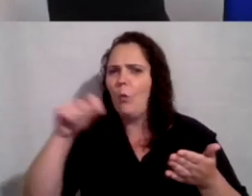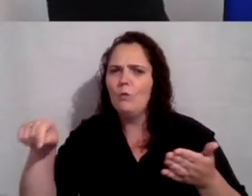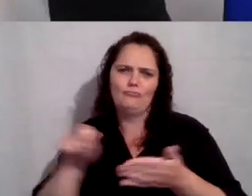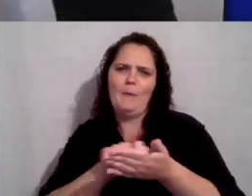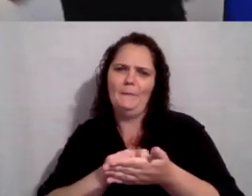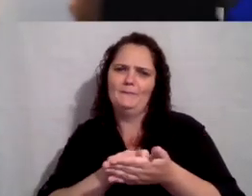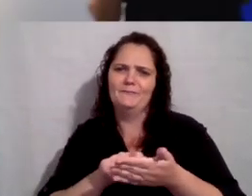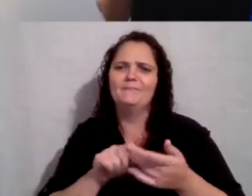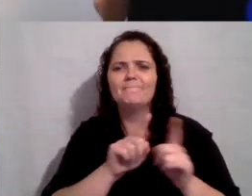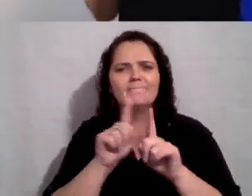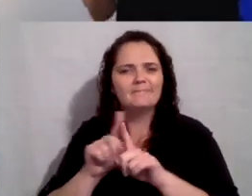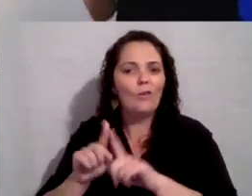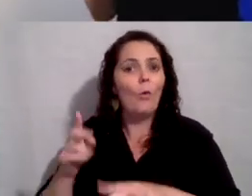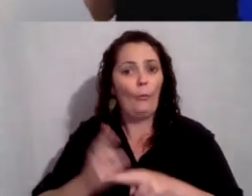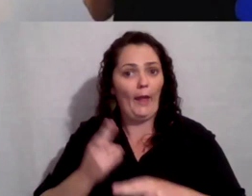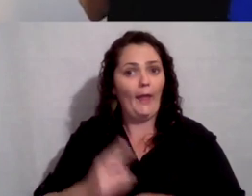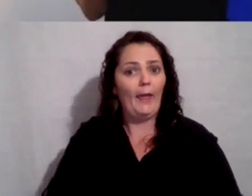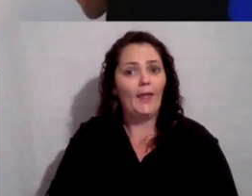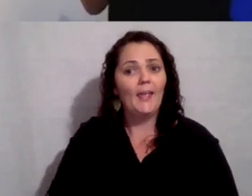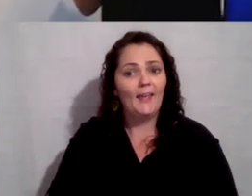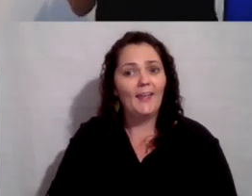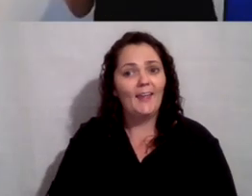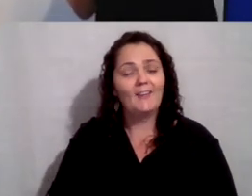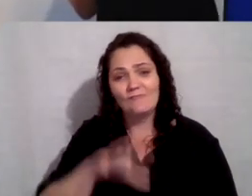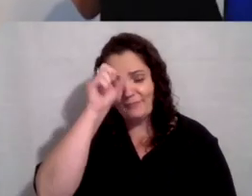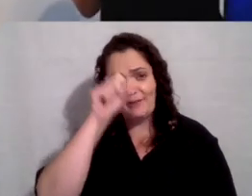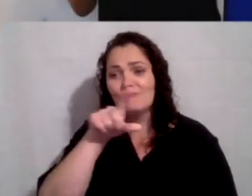back and forth really quickly So you draw some, you erase some, you draw